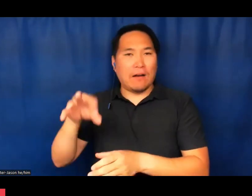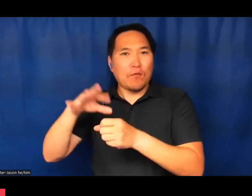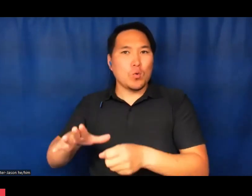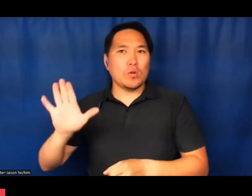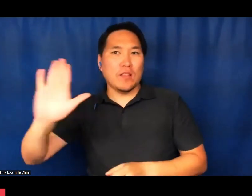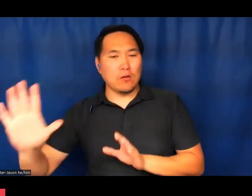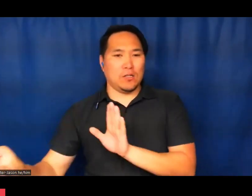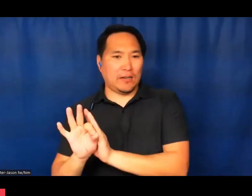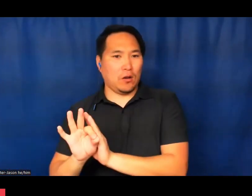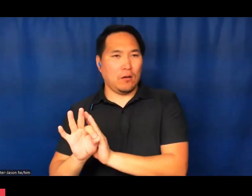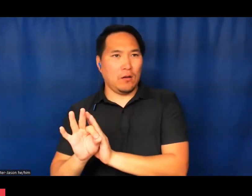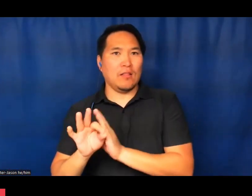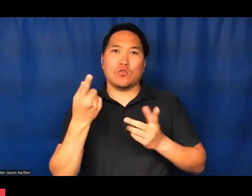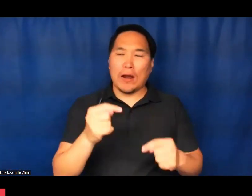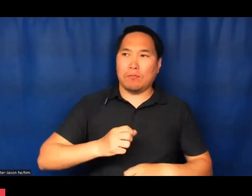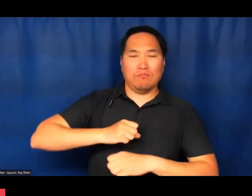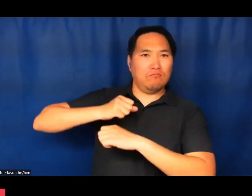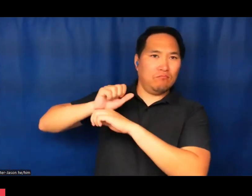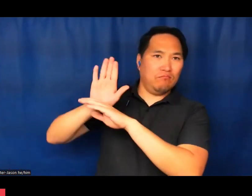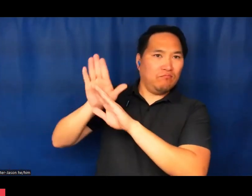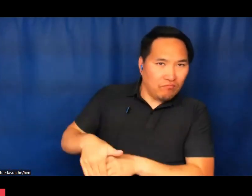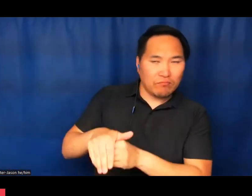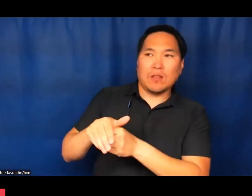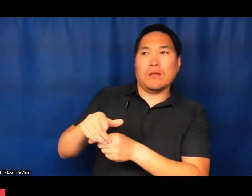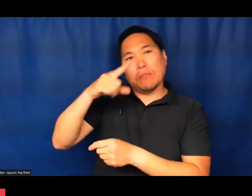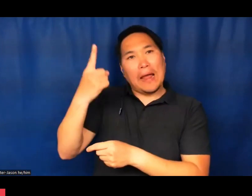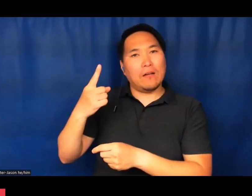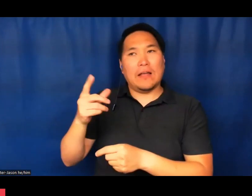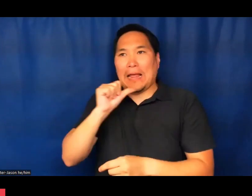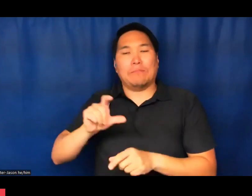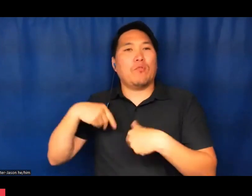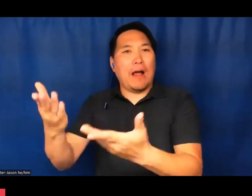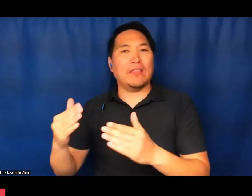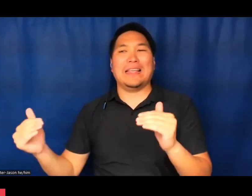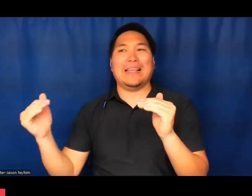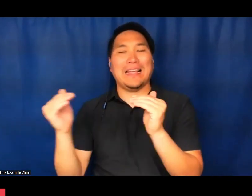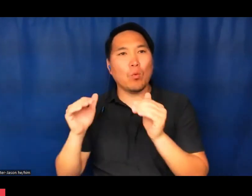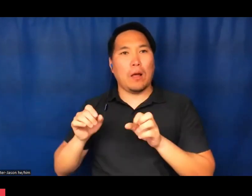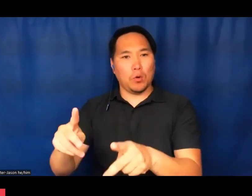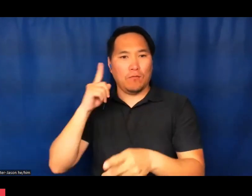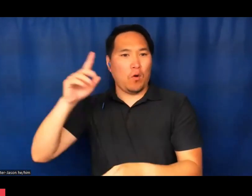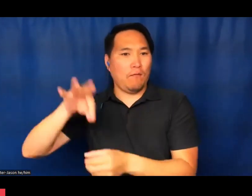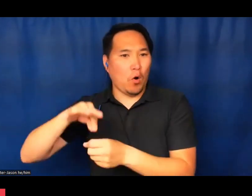To prevent Black voters from being able to have an equal opportunity to vote.This is